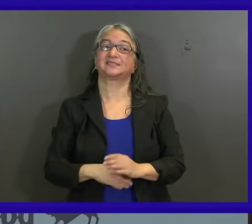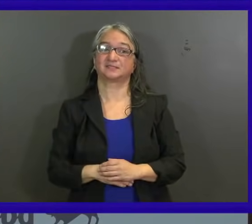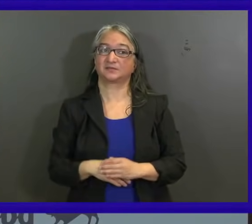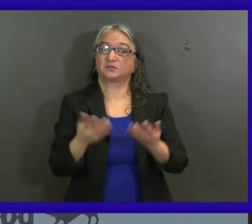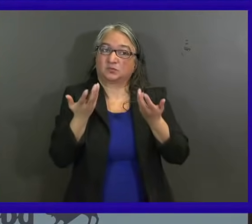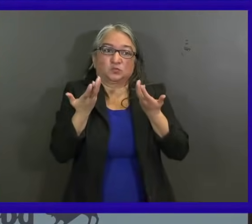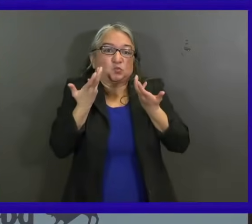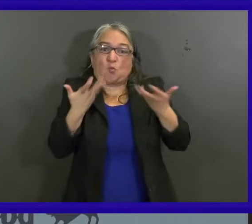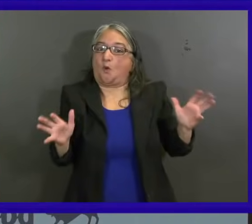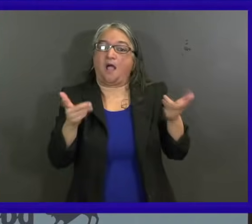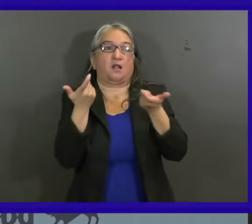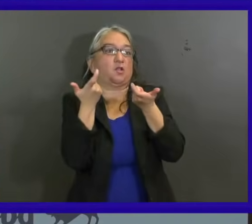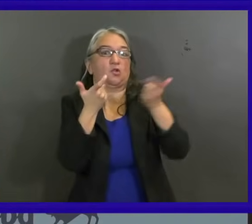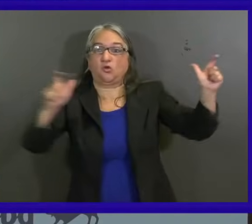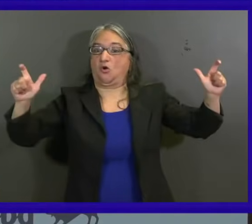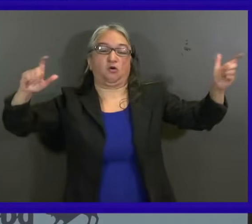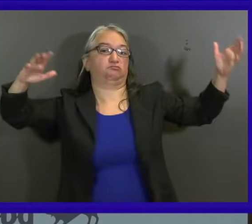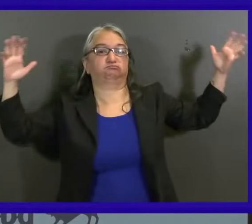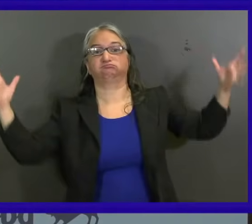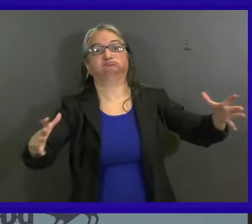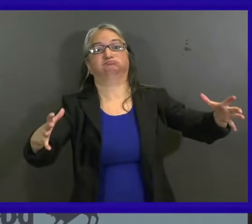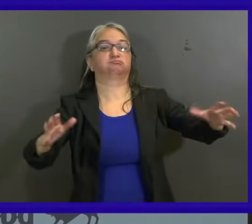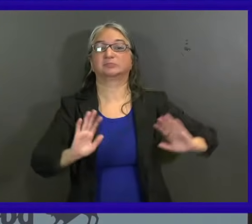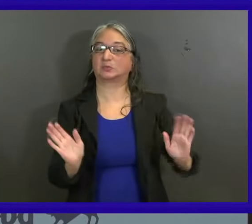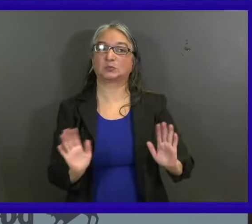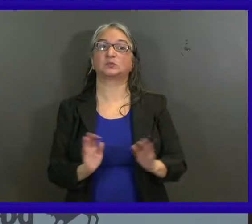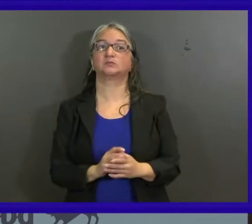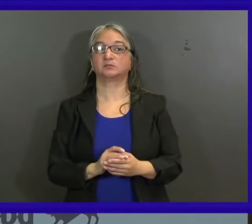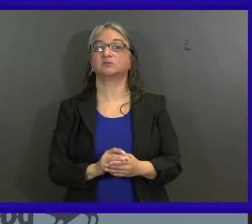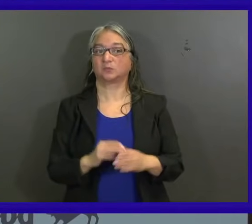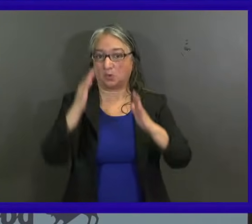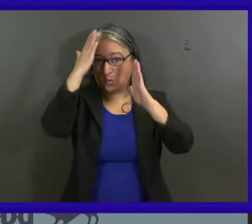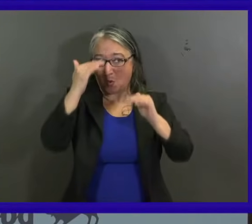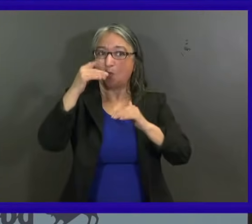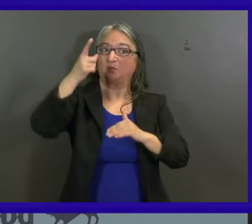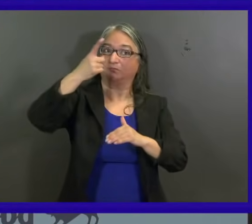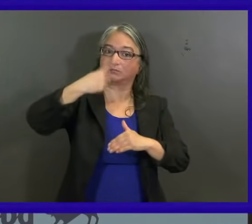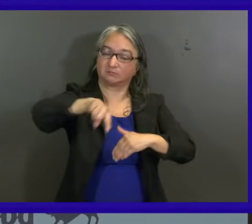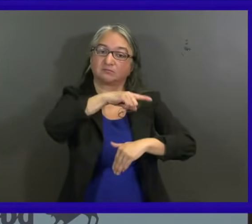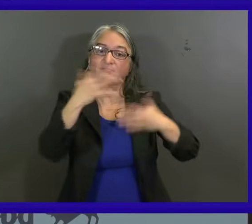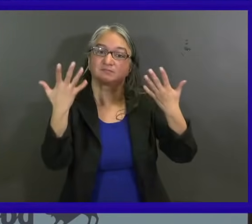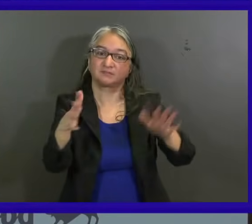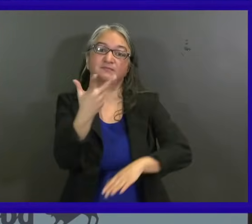we want everyone vaccinate if you're due for your second dose or third dose you need to obtain that